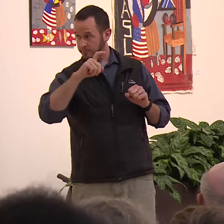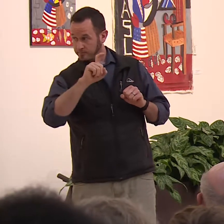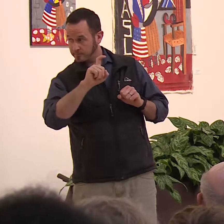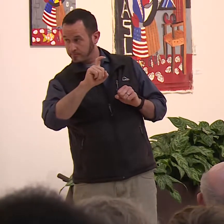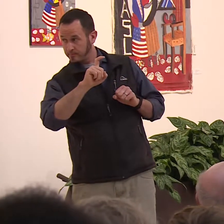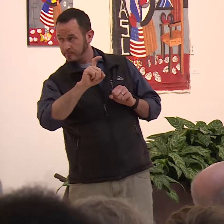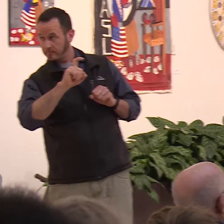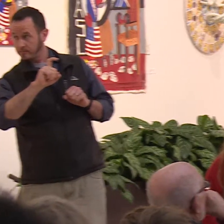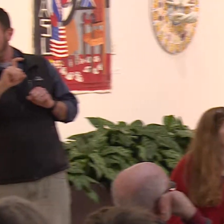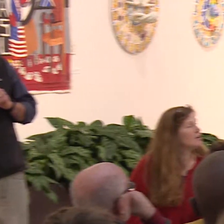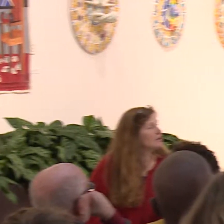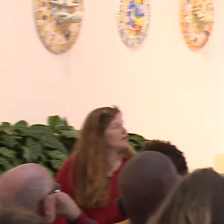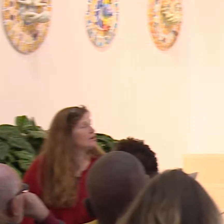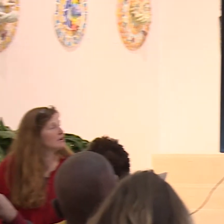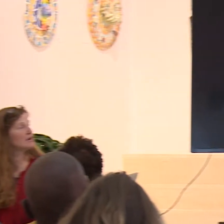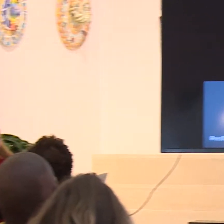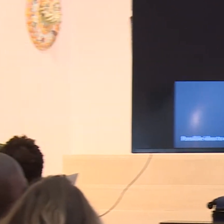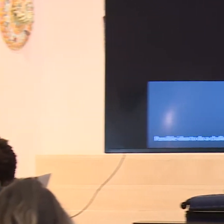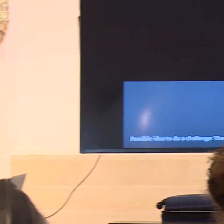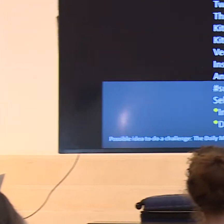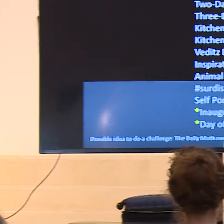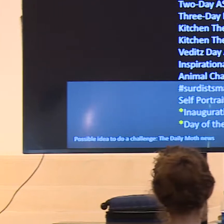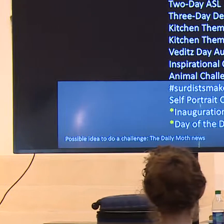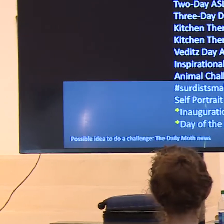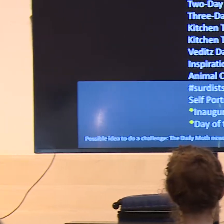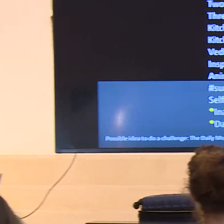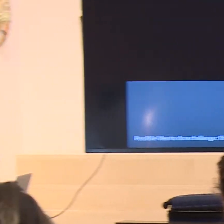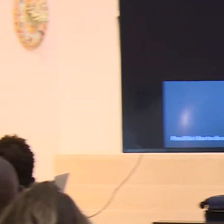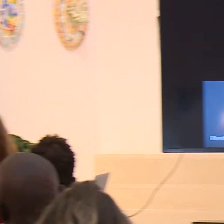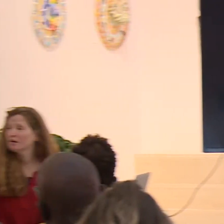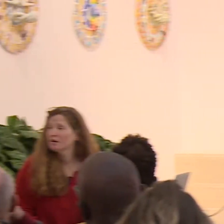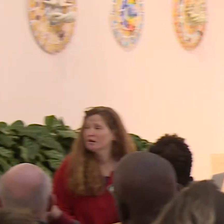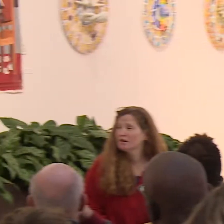Was that specifically President Trump's inauguration?